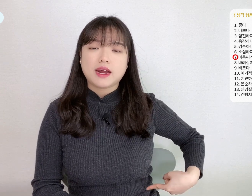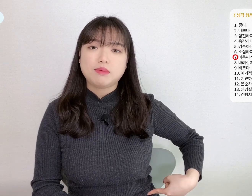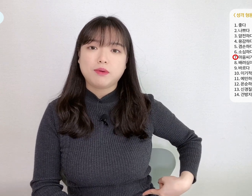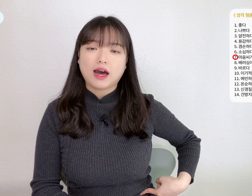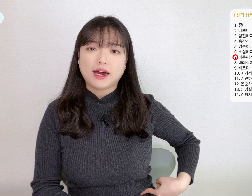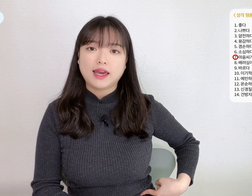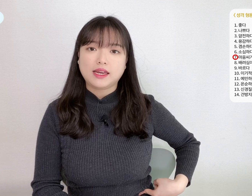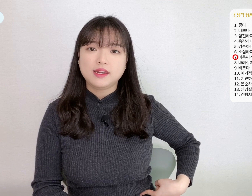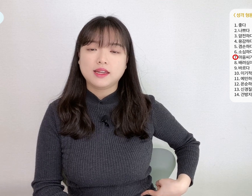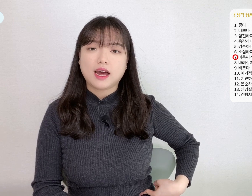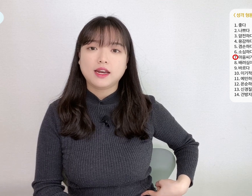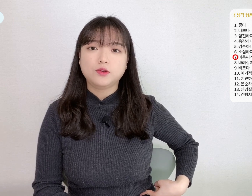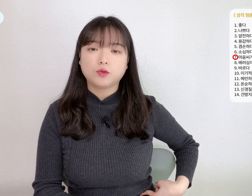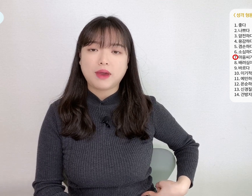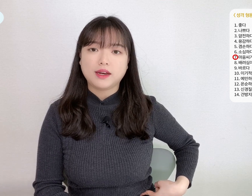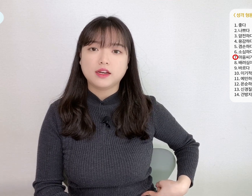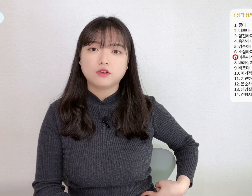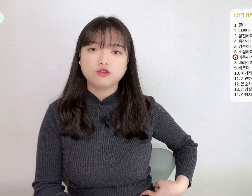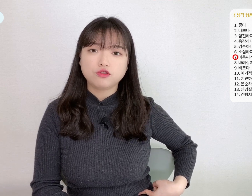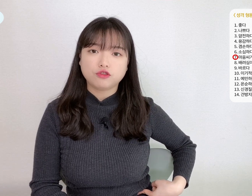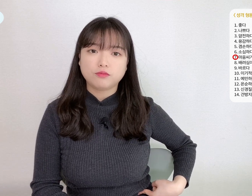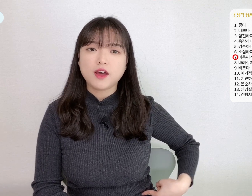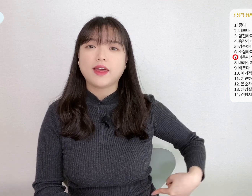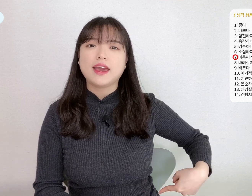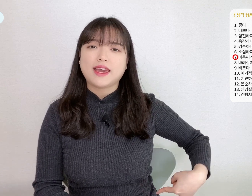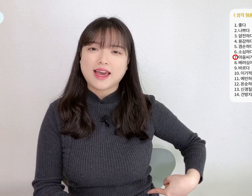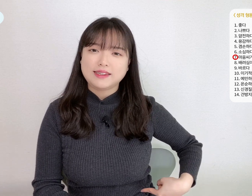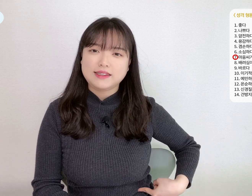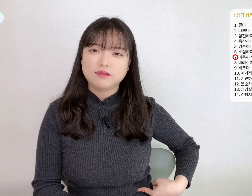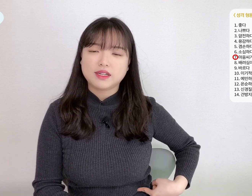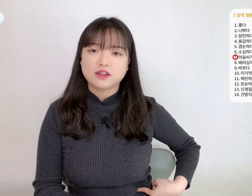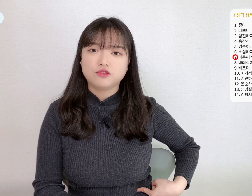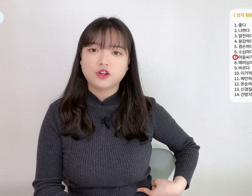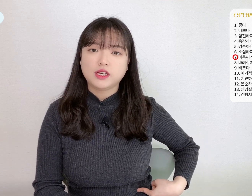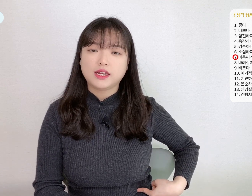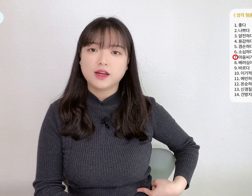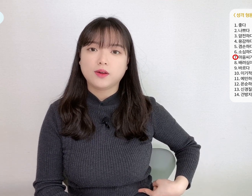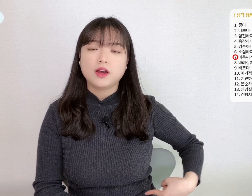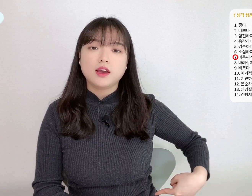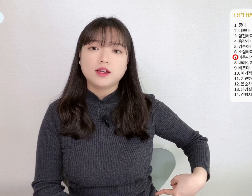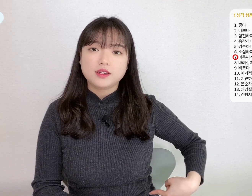If you press down on the lower abdomen under the ribs, it is a sign language called [conscience].